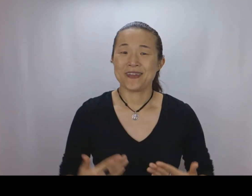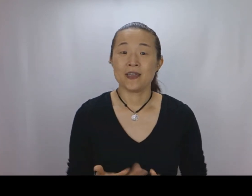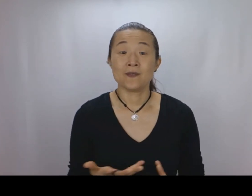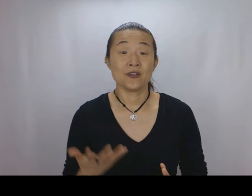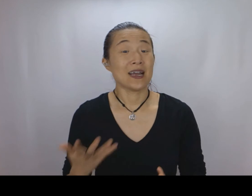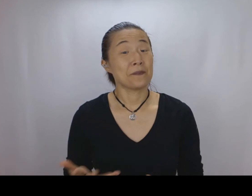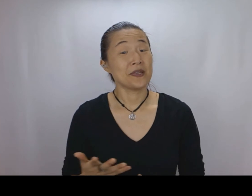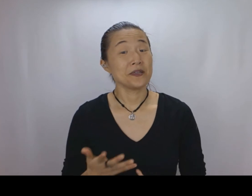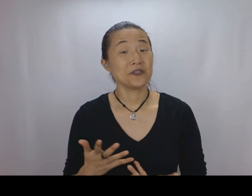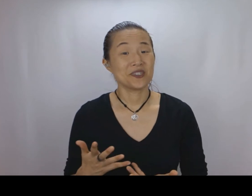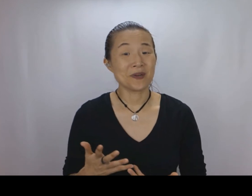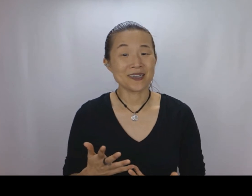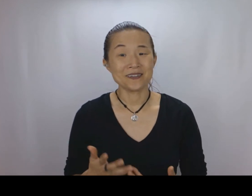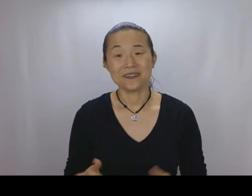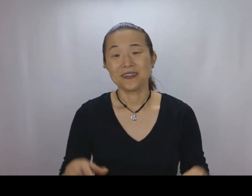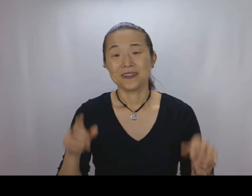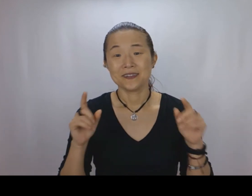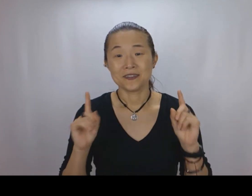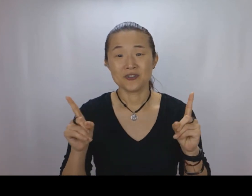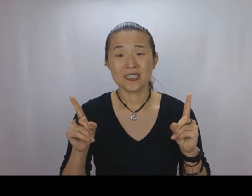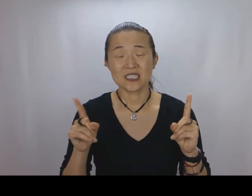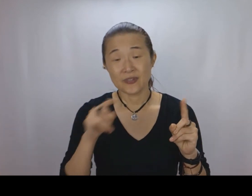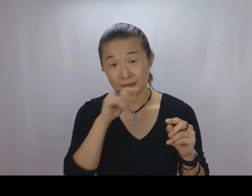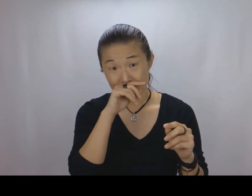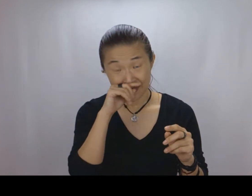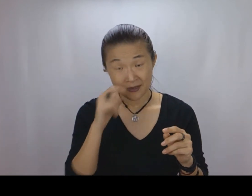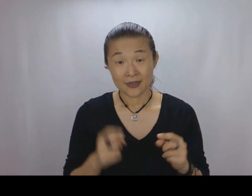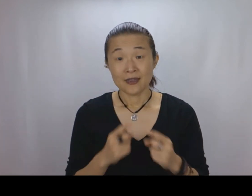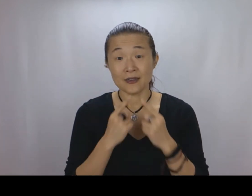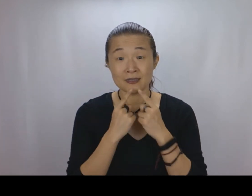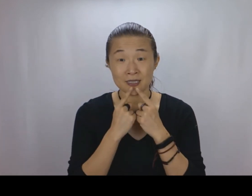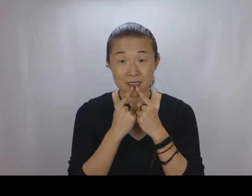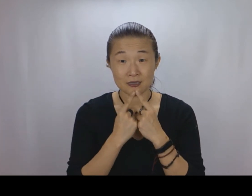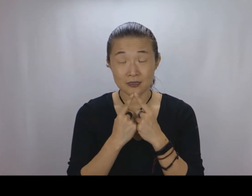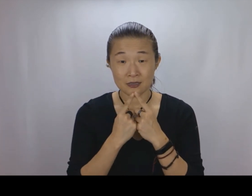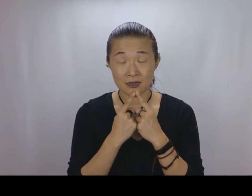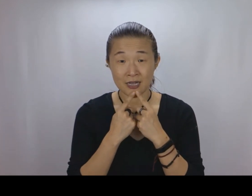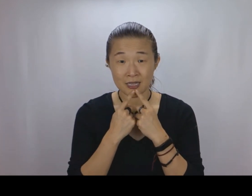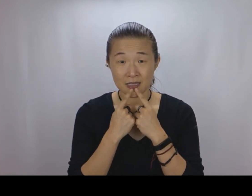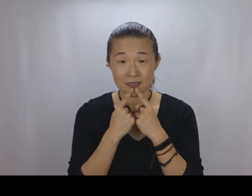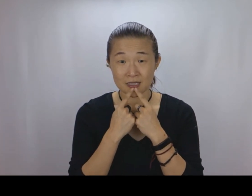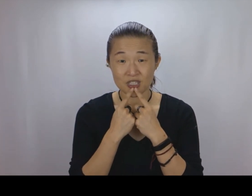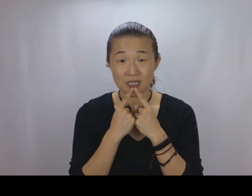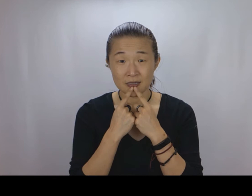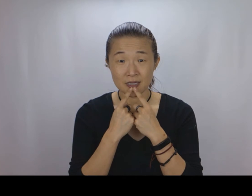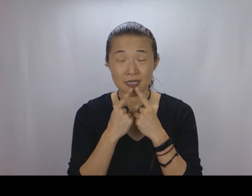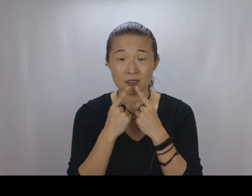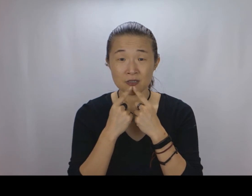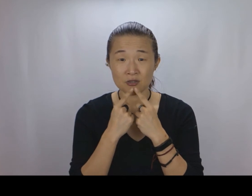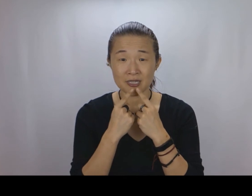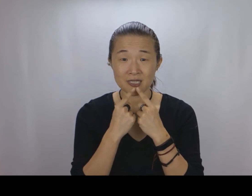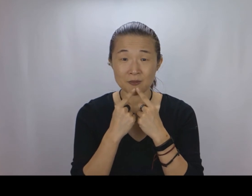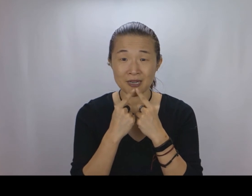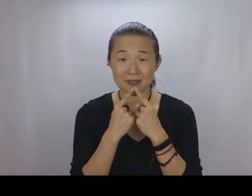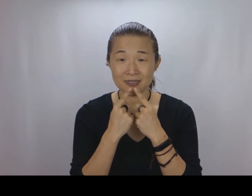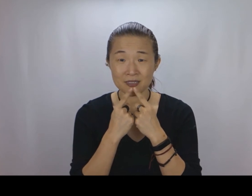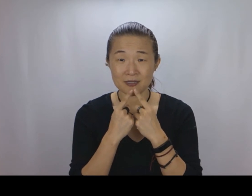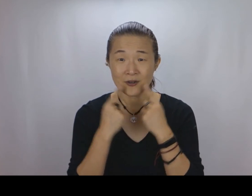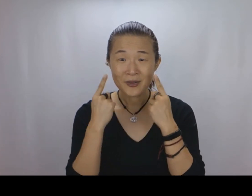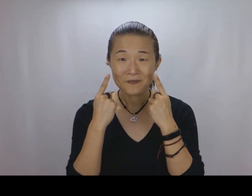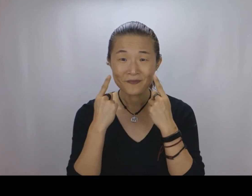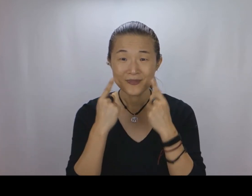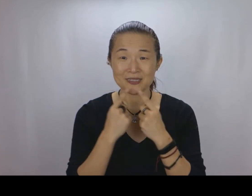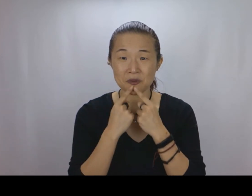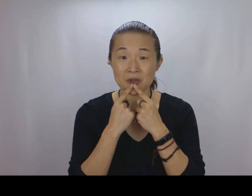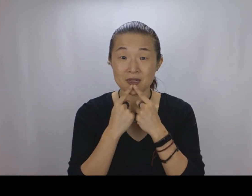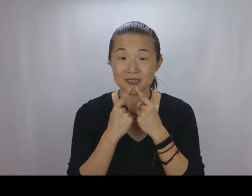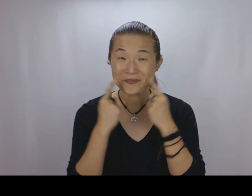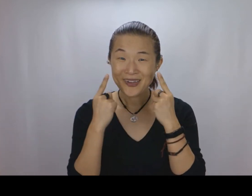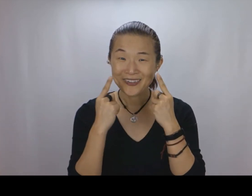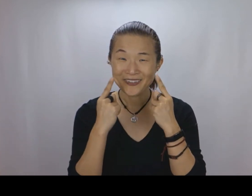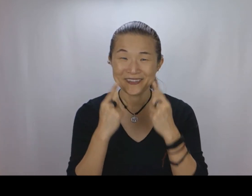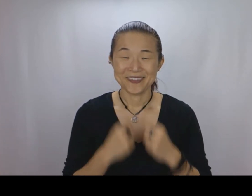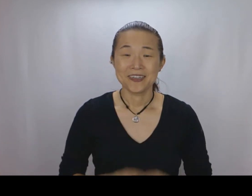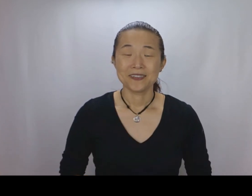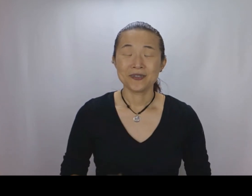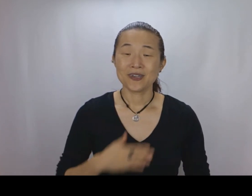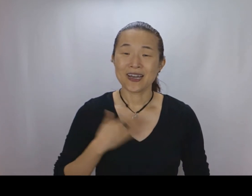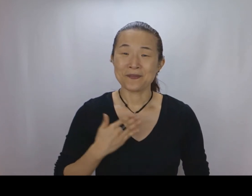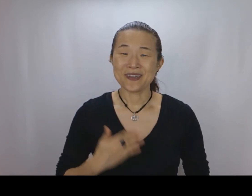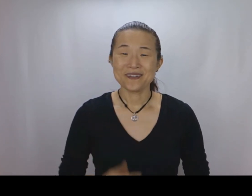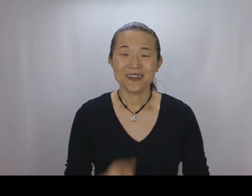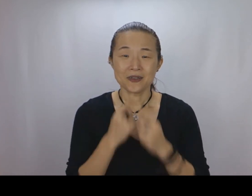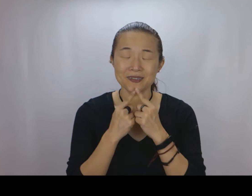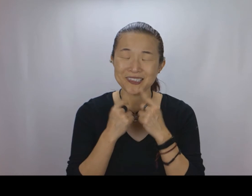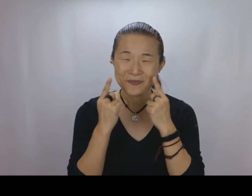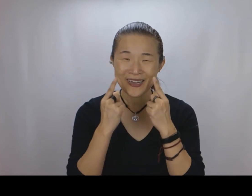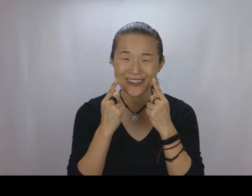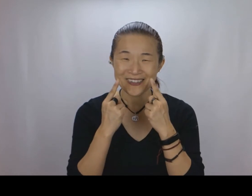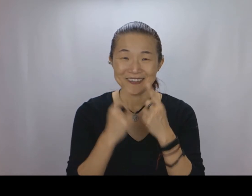And when you're happy, you smile so two index fingers and you just start at the chin and you're going to trace and just go up, so smile. And when you're happy you smile